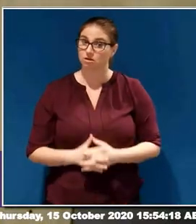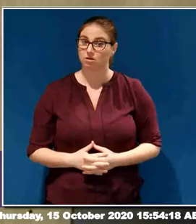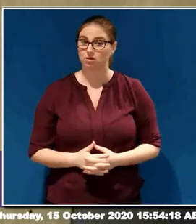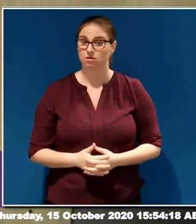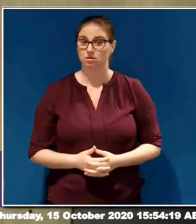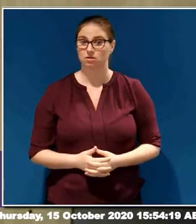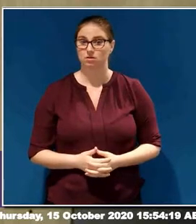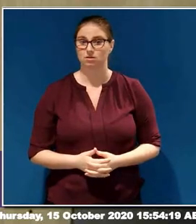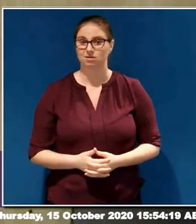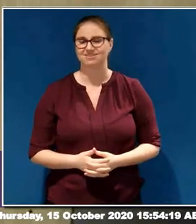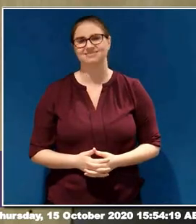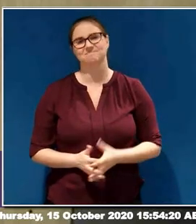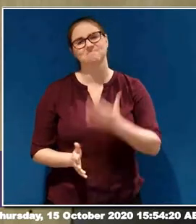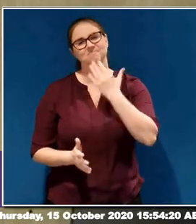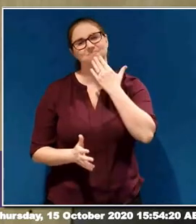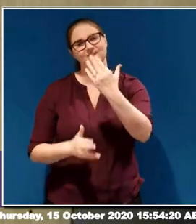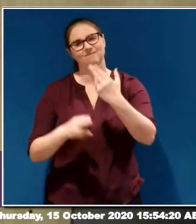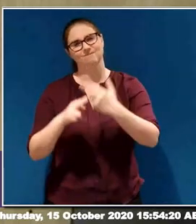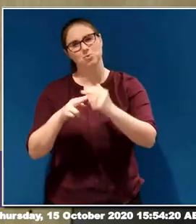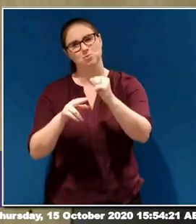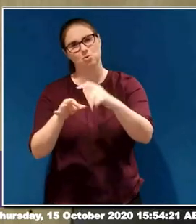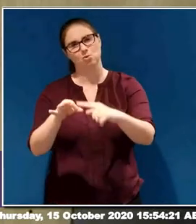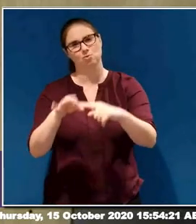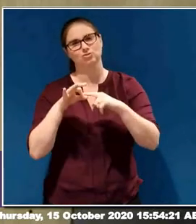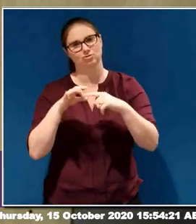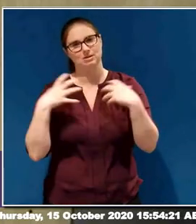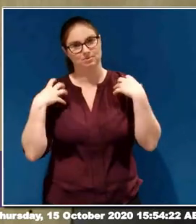Yes, I have.